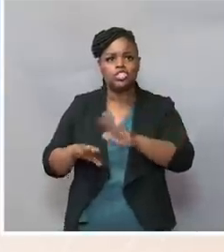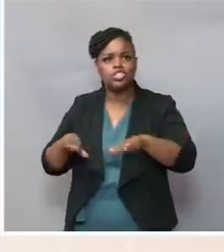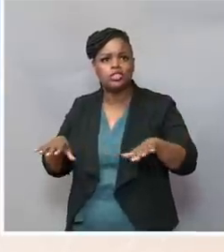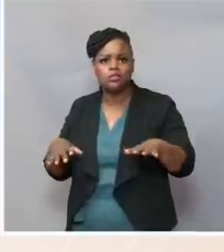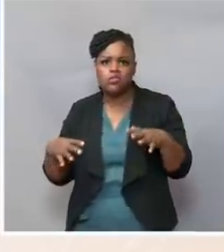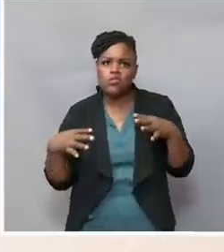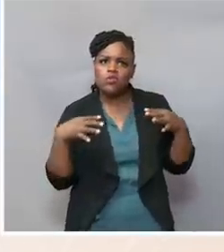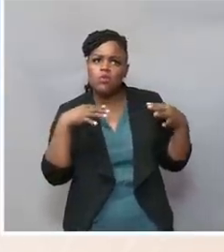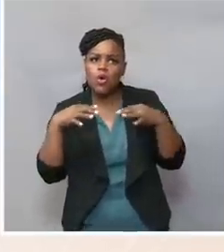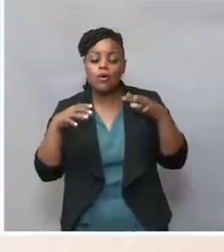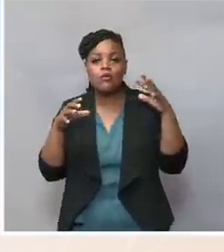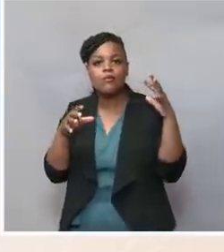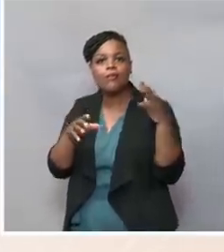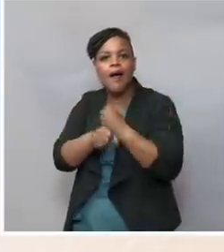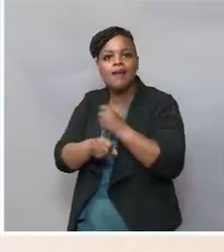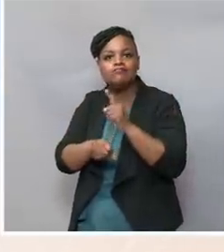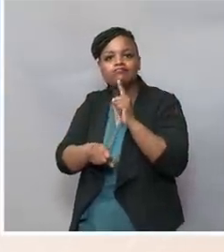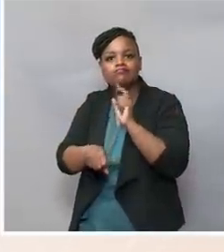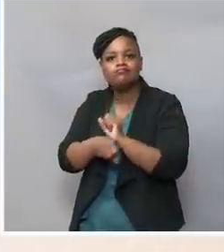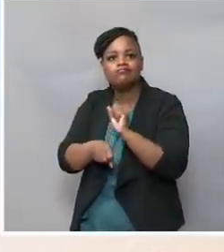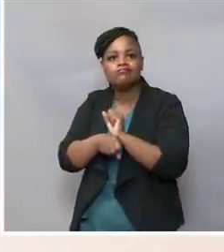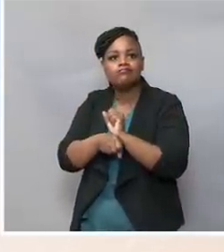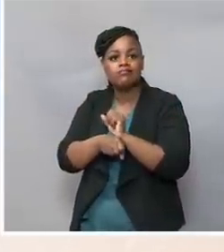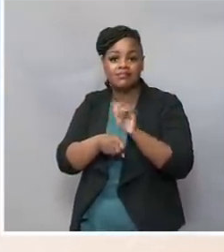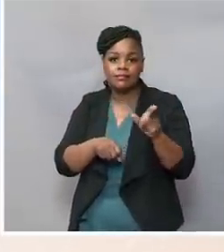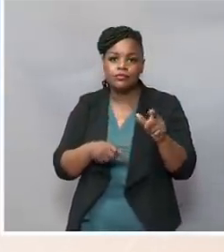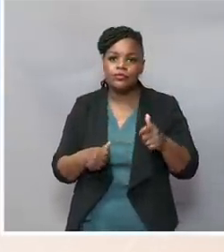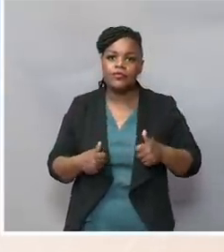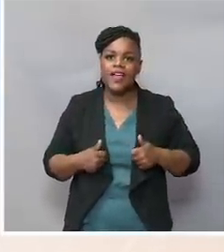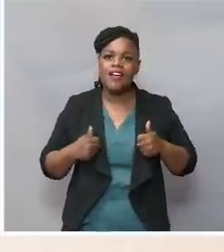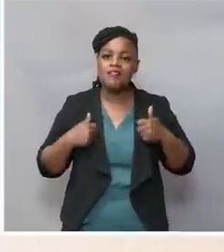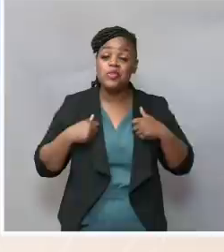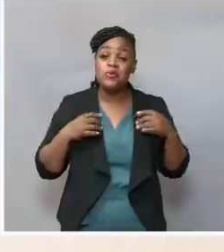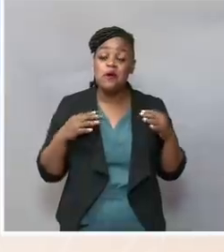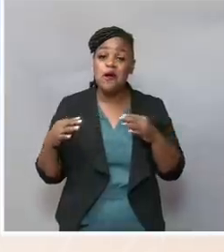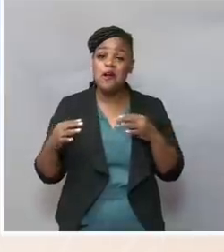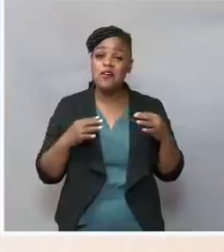Henry survived the war and would marry and live for a time in Louisiana.